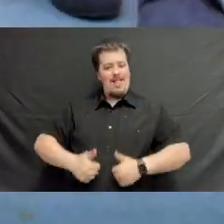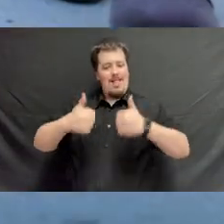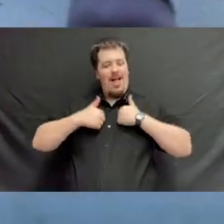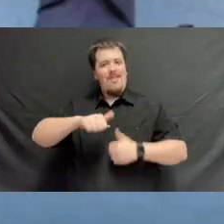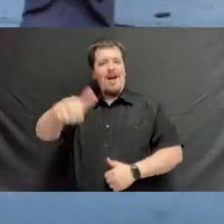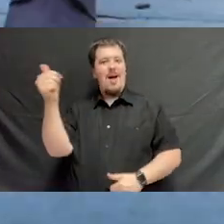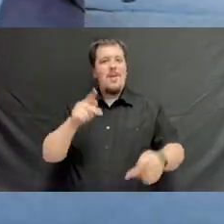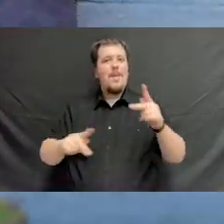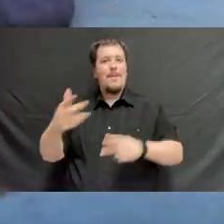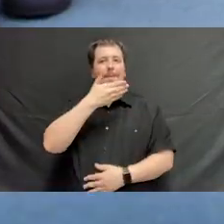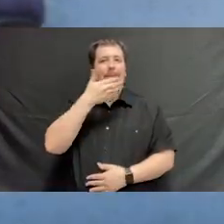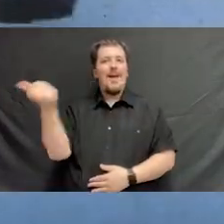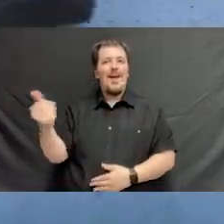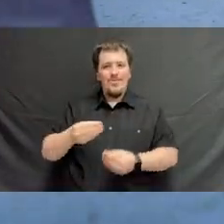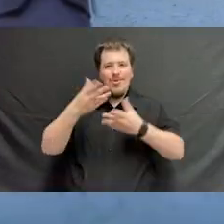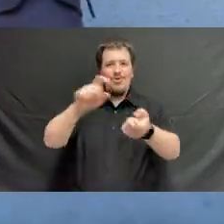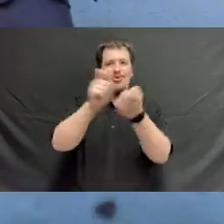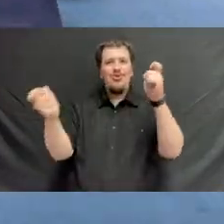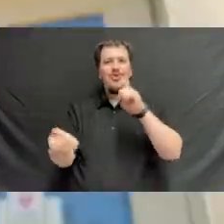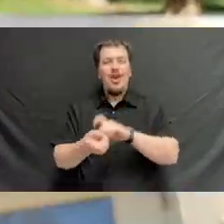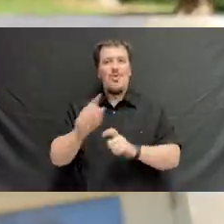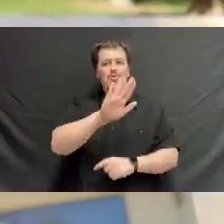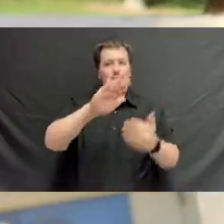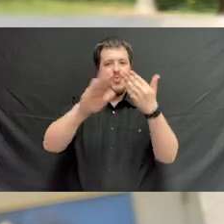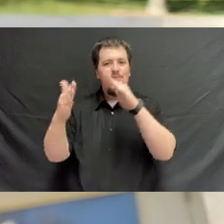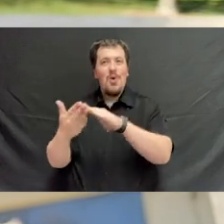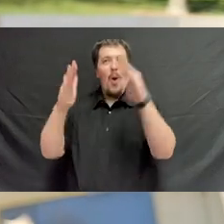Hope to bring change to your communities, hope to change the world.